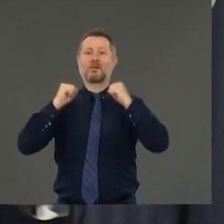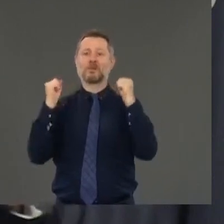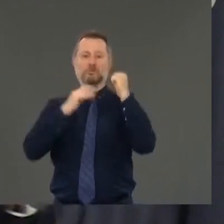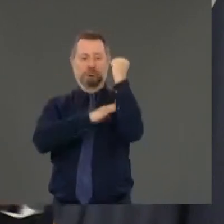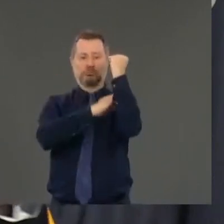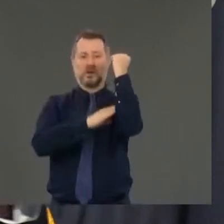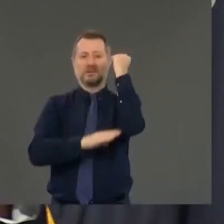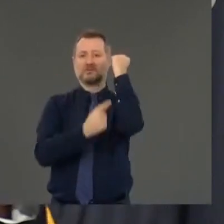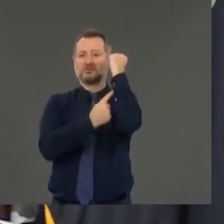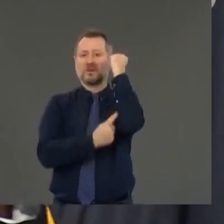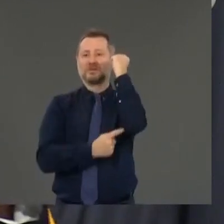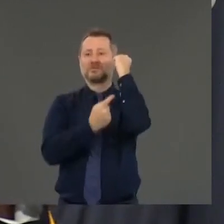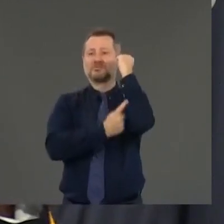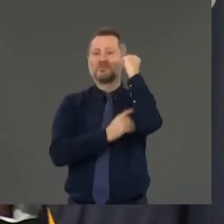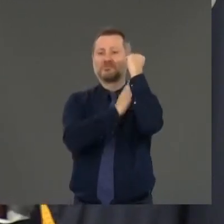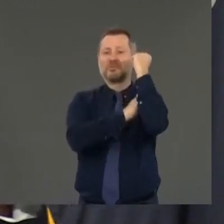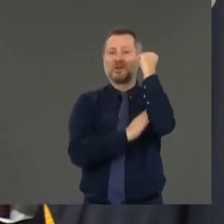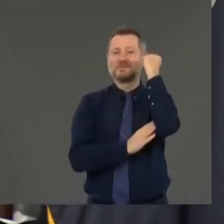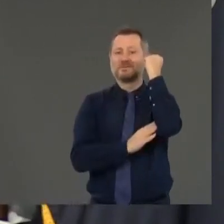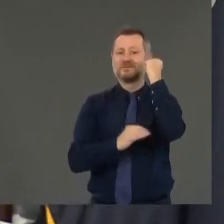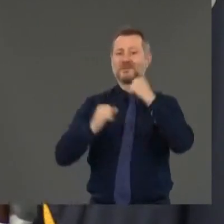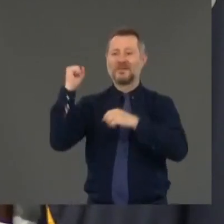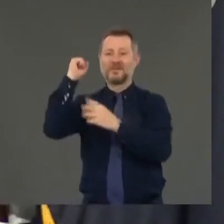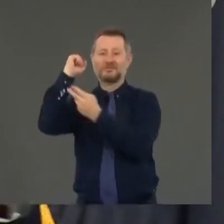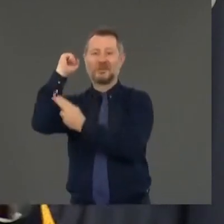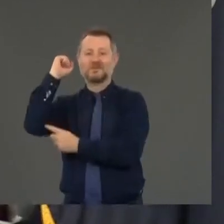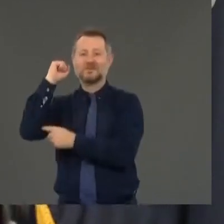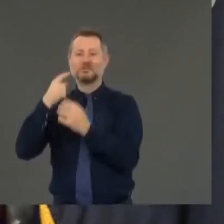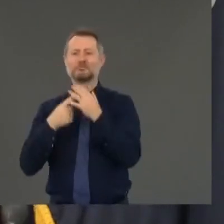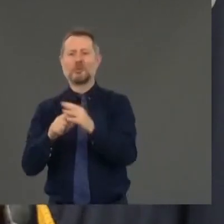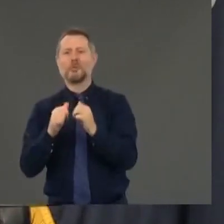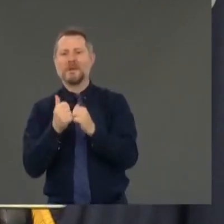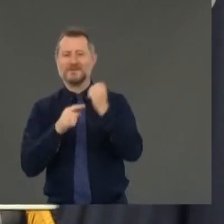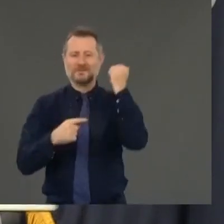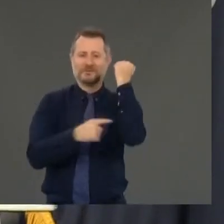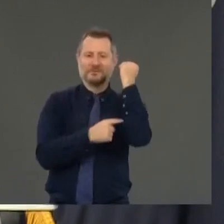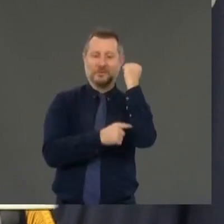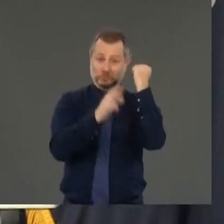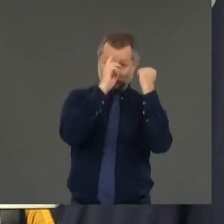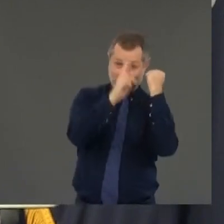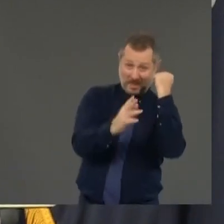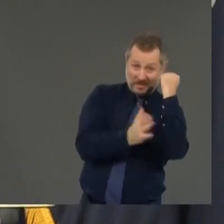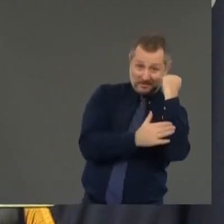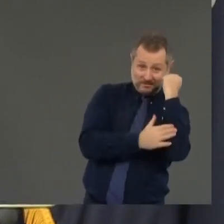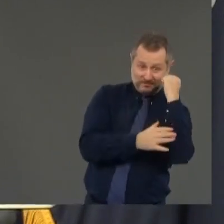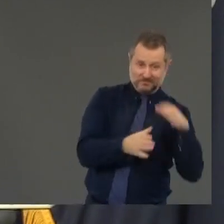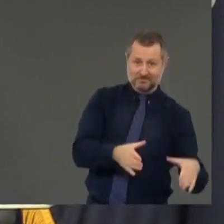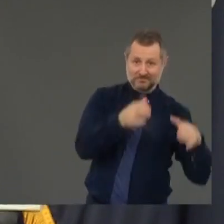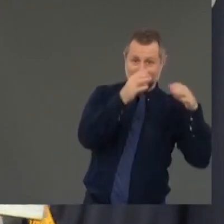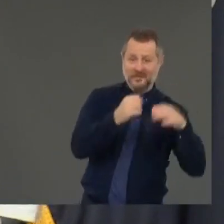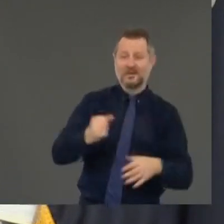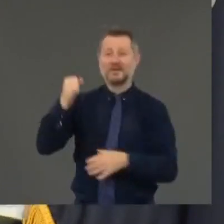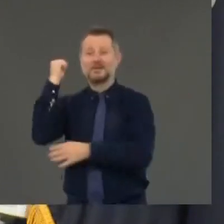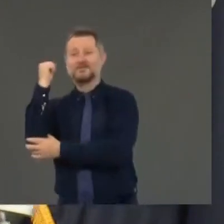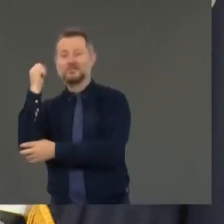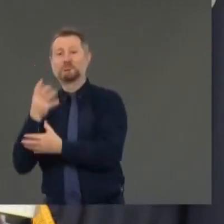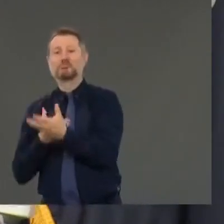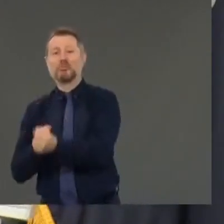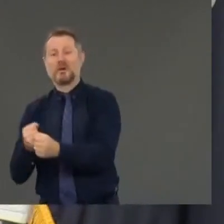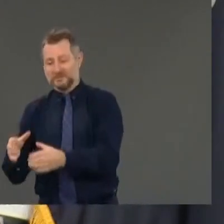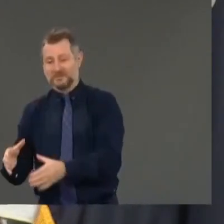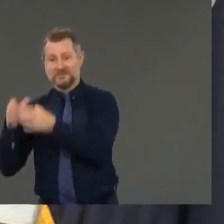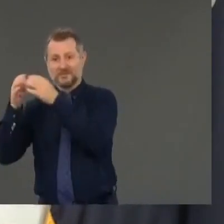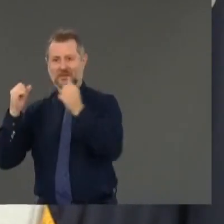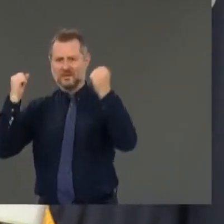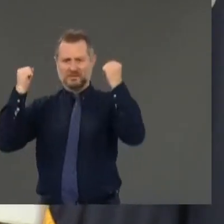THOSE TWO PILLARS ARE CRACKED.